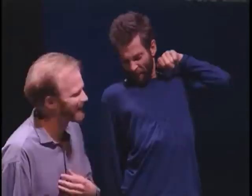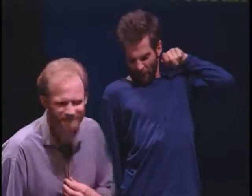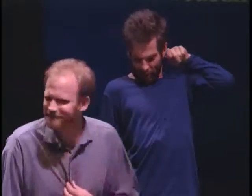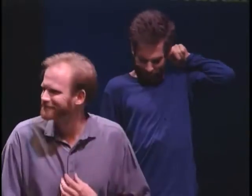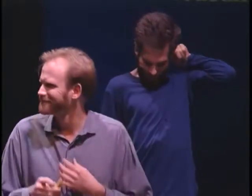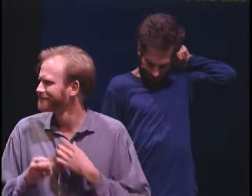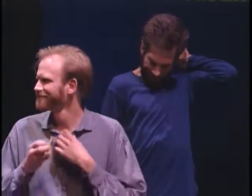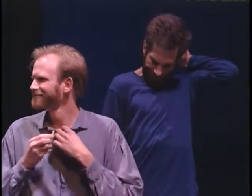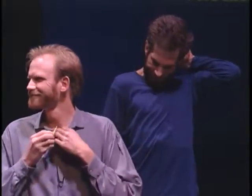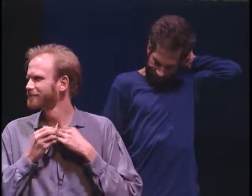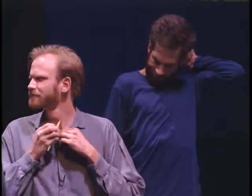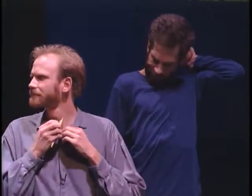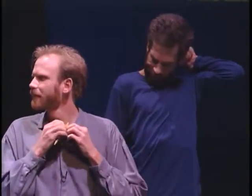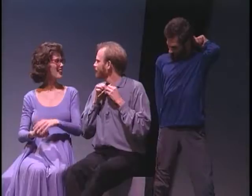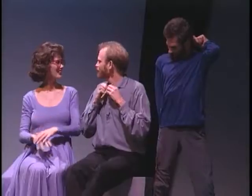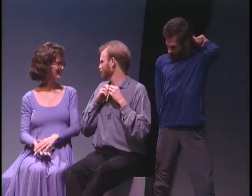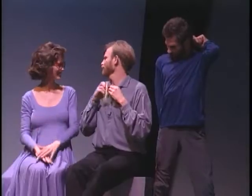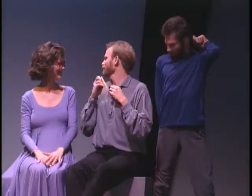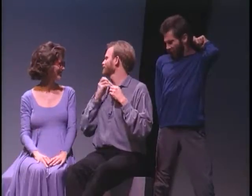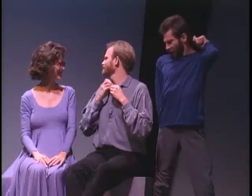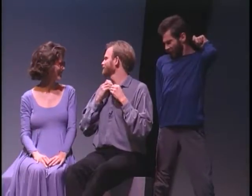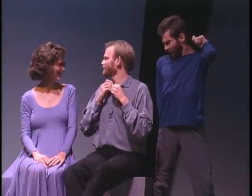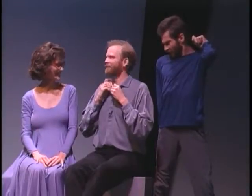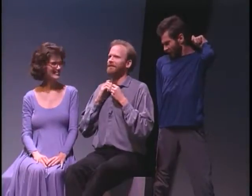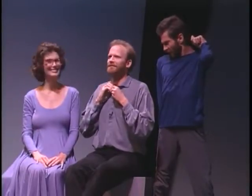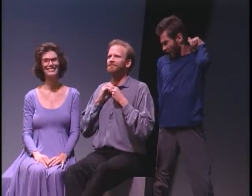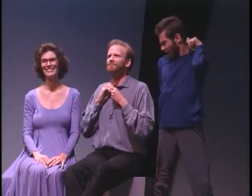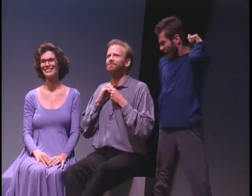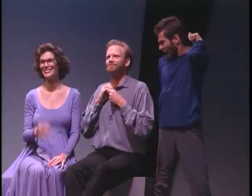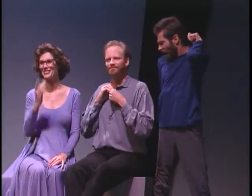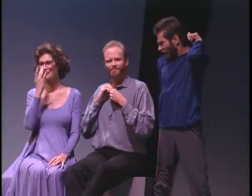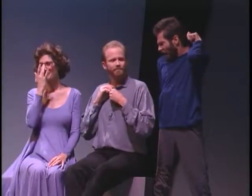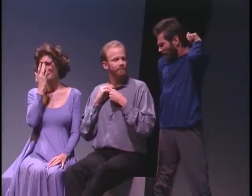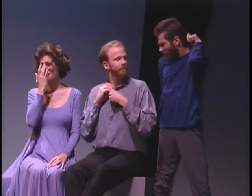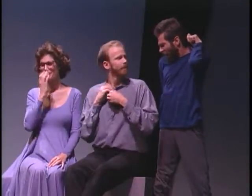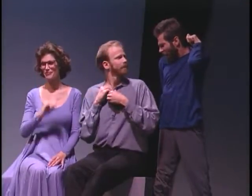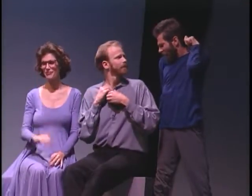I think this is gonna be fun sure sure